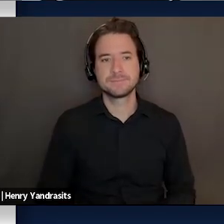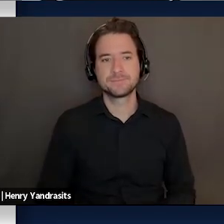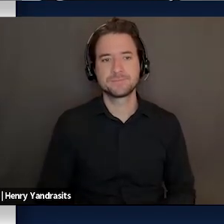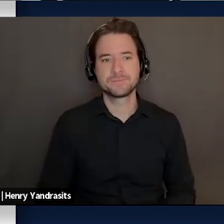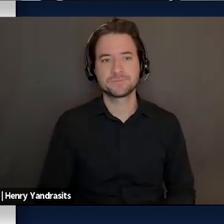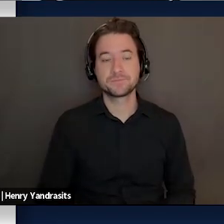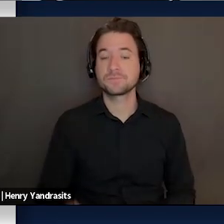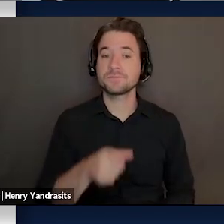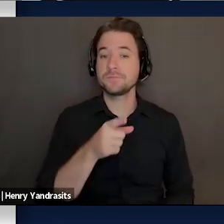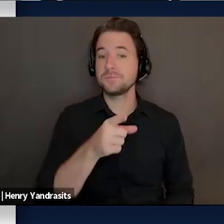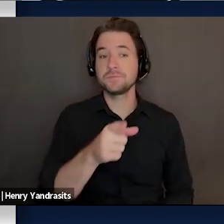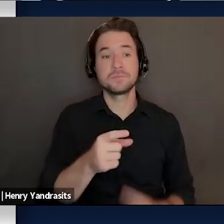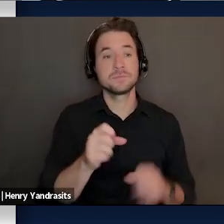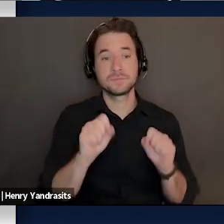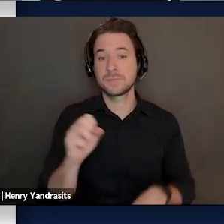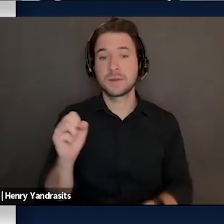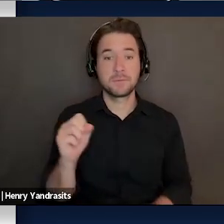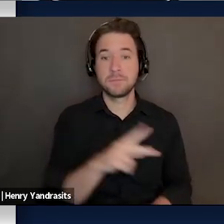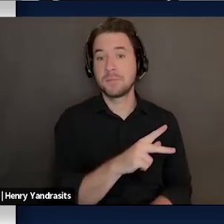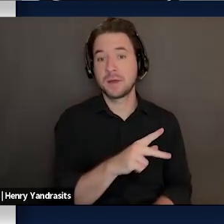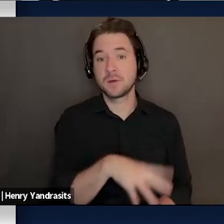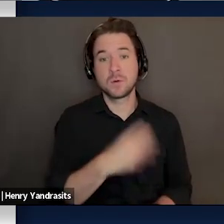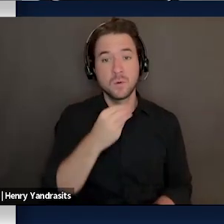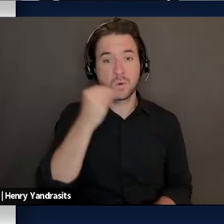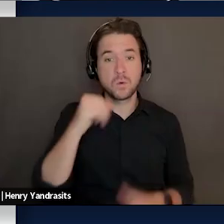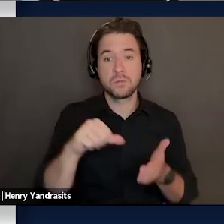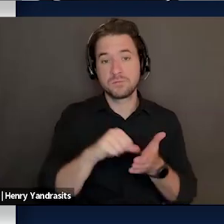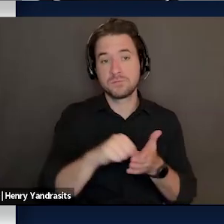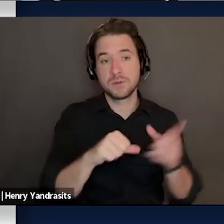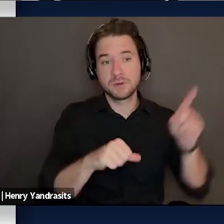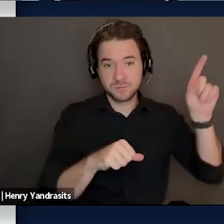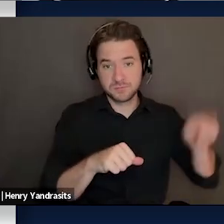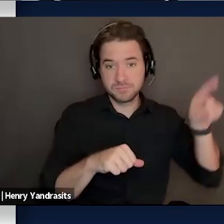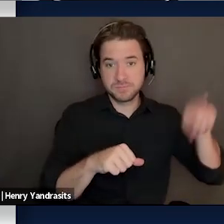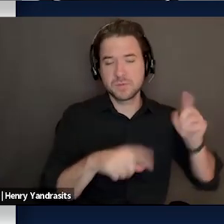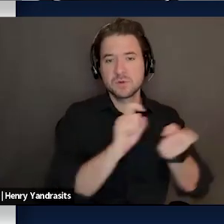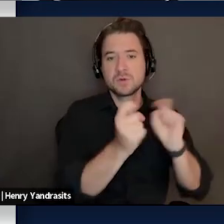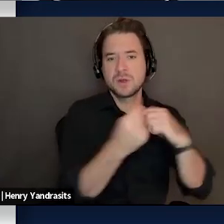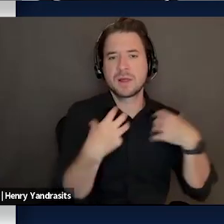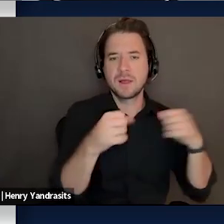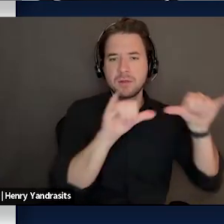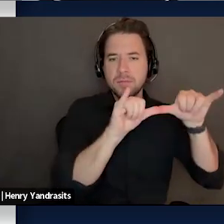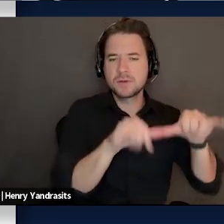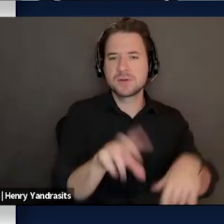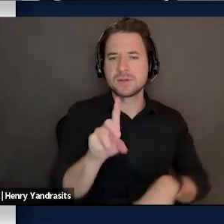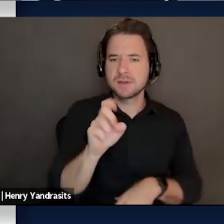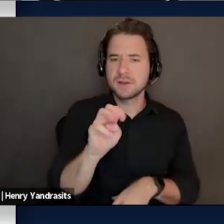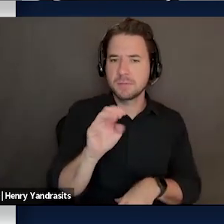You can return to any of the menus on the left to change the health measures, demographic categories, disability types, or years.